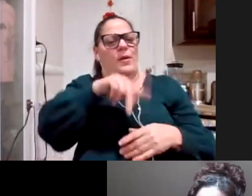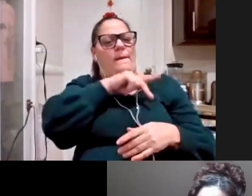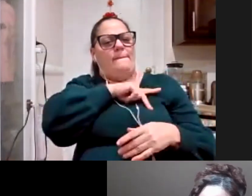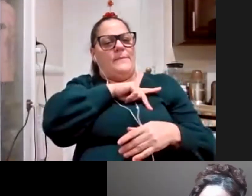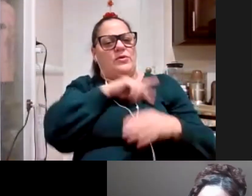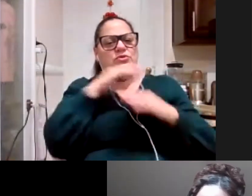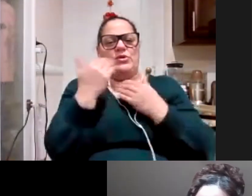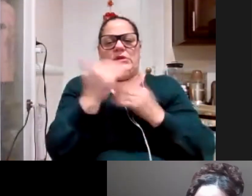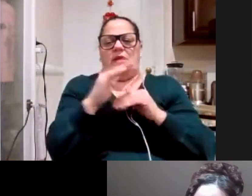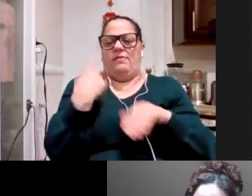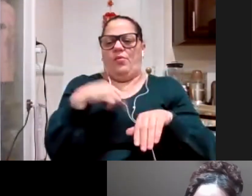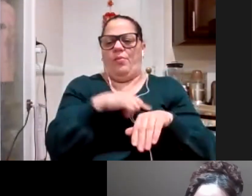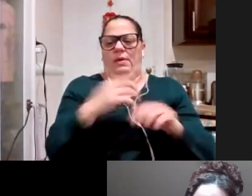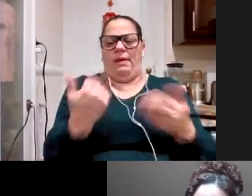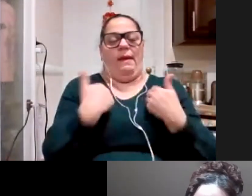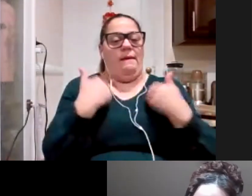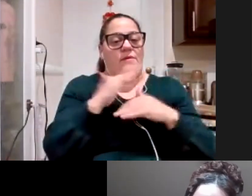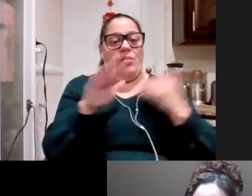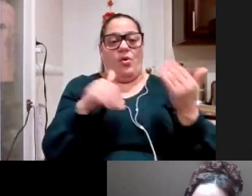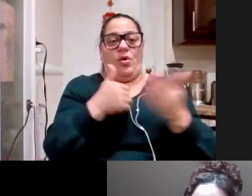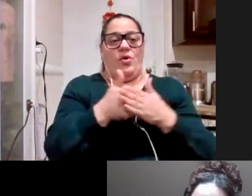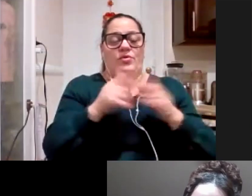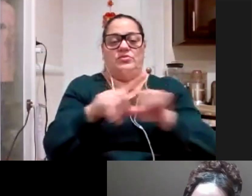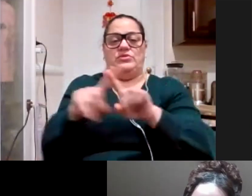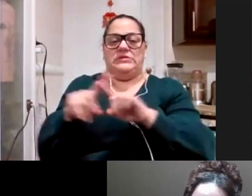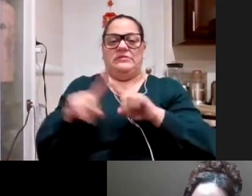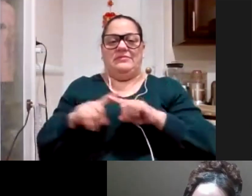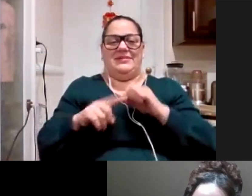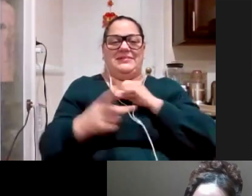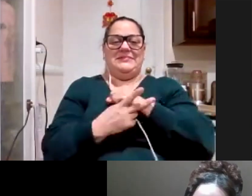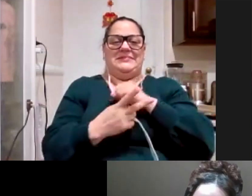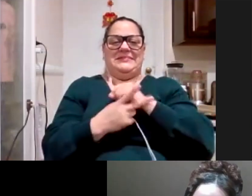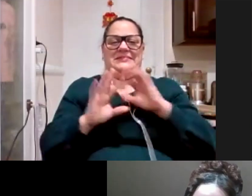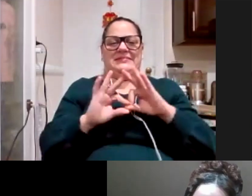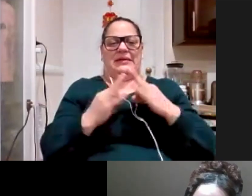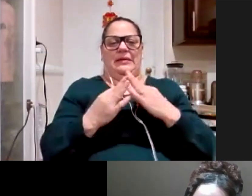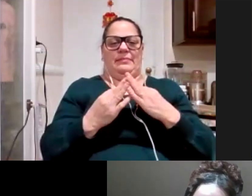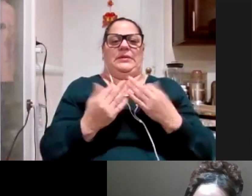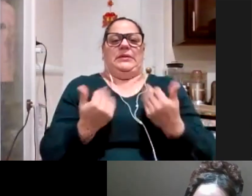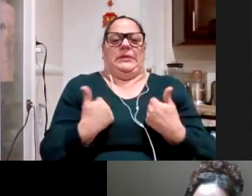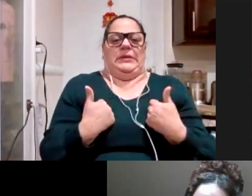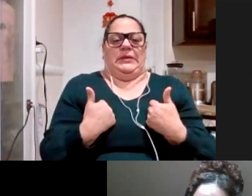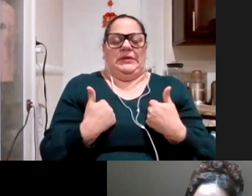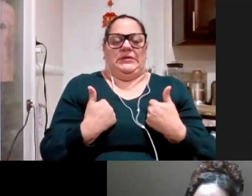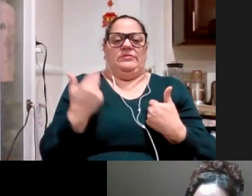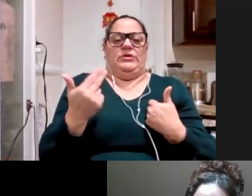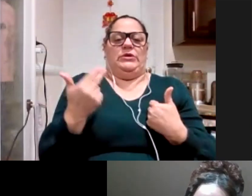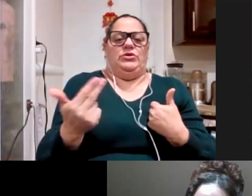all have those um momentos, those uh family heirlooms, whether they're worth money or